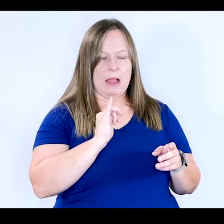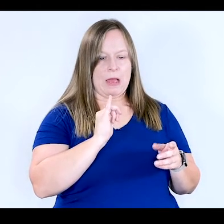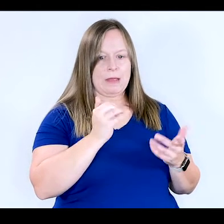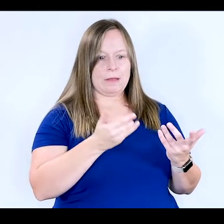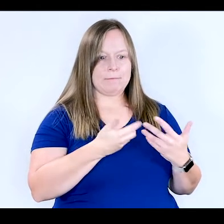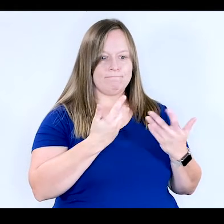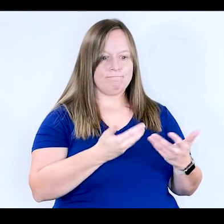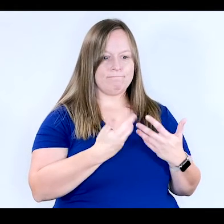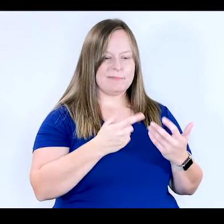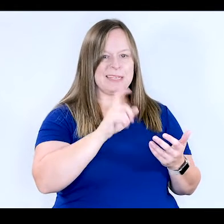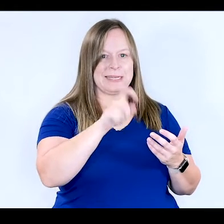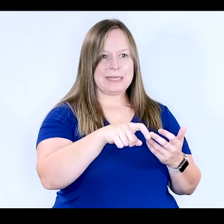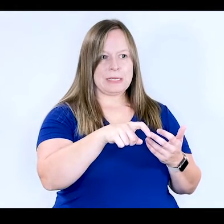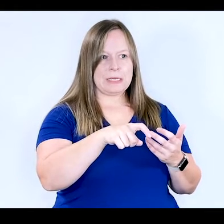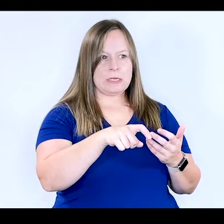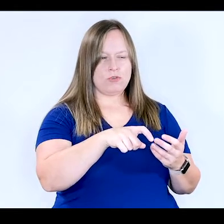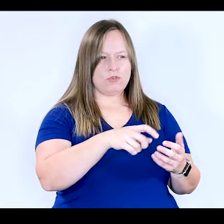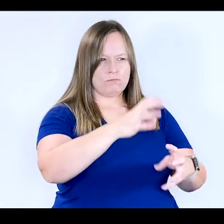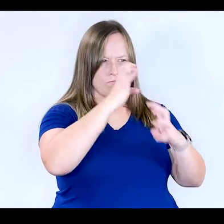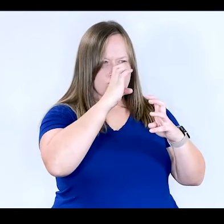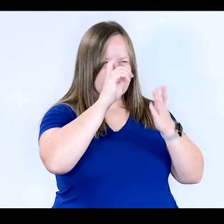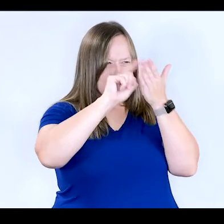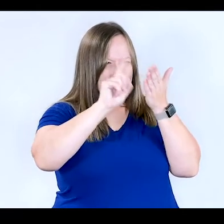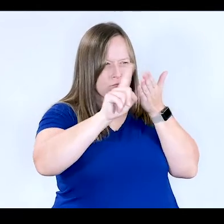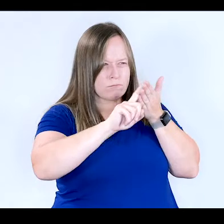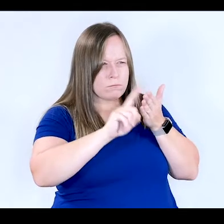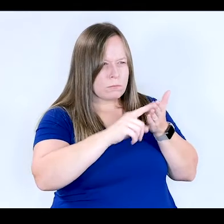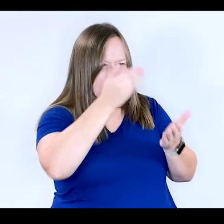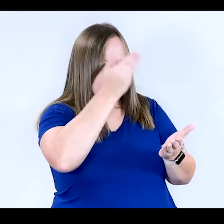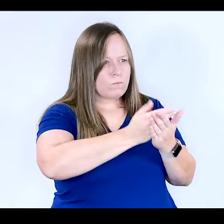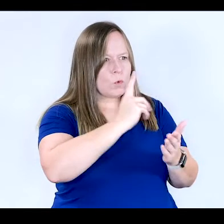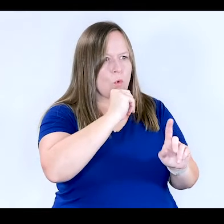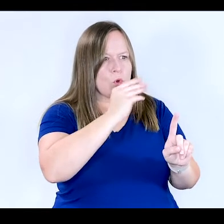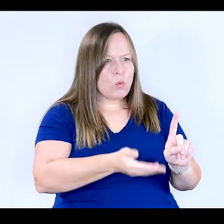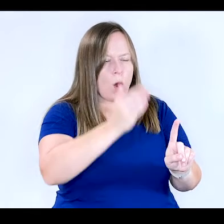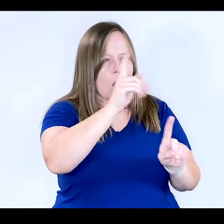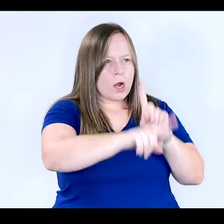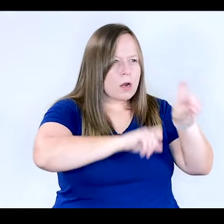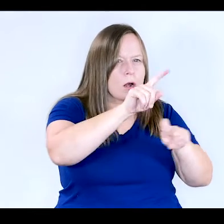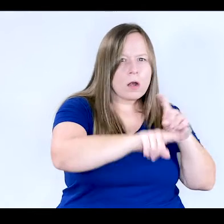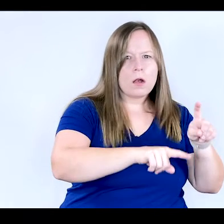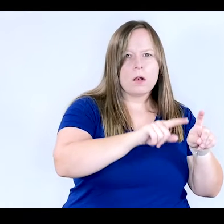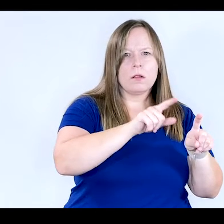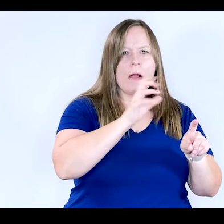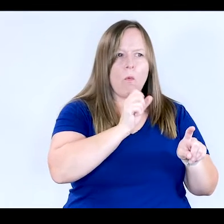really need to do this searching, interrogation if you will, of folks